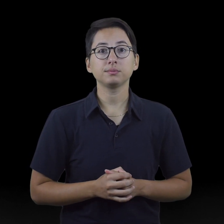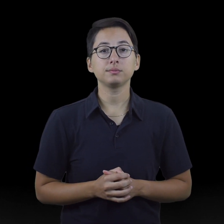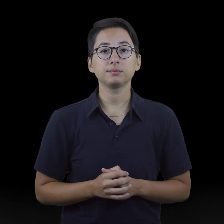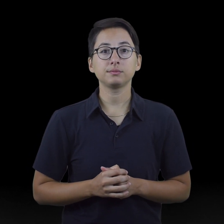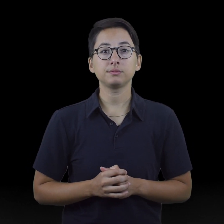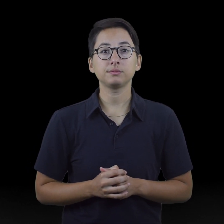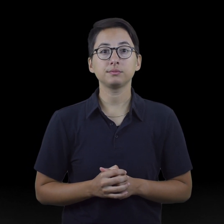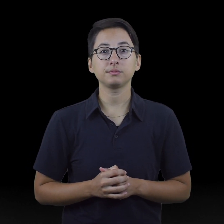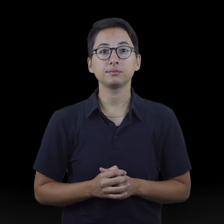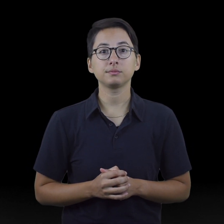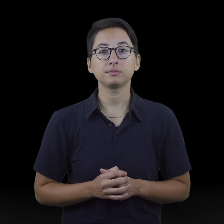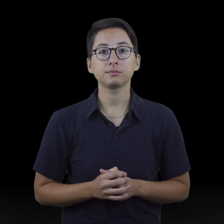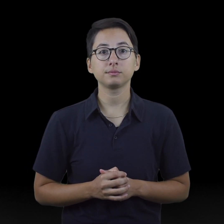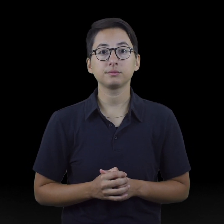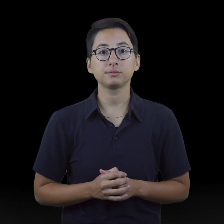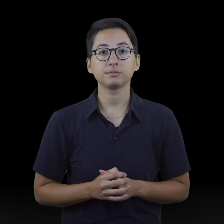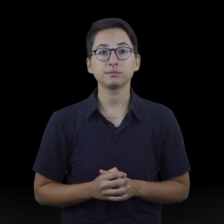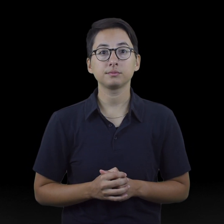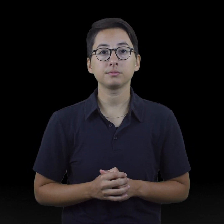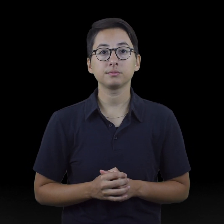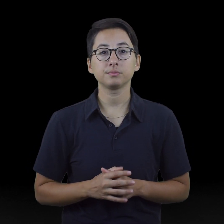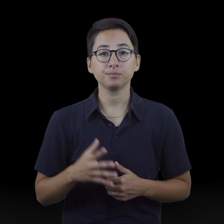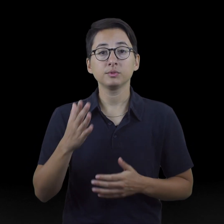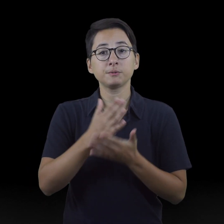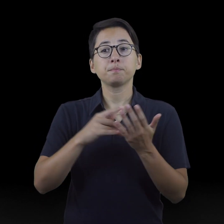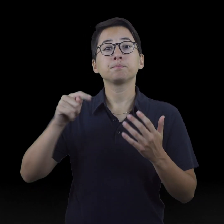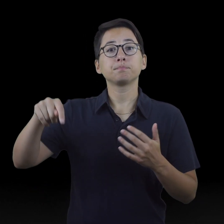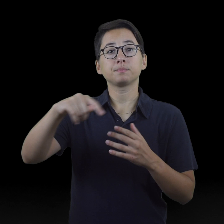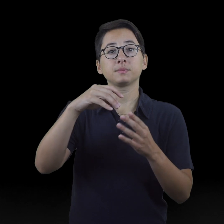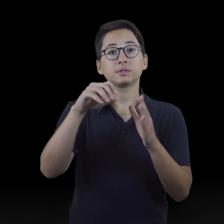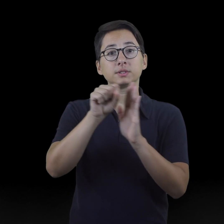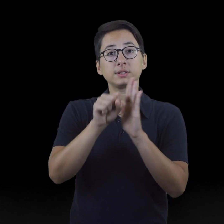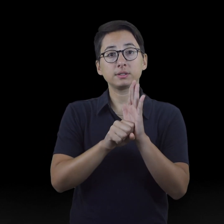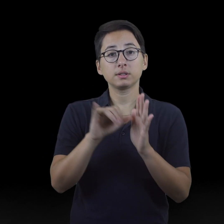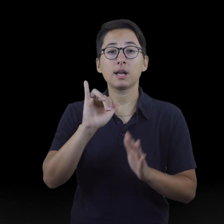particularly in locations with low vaccination numbers, health officials said.